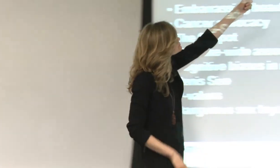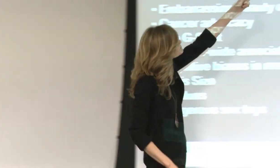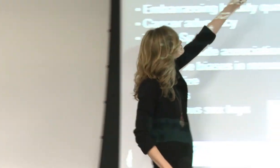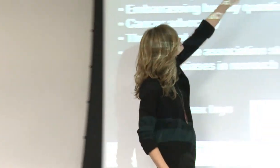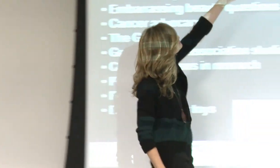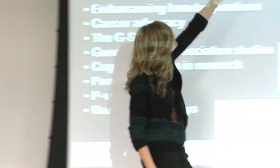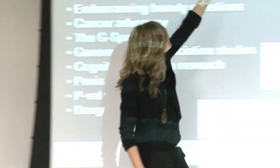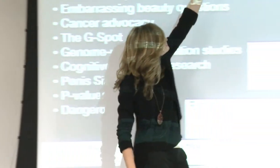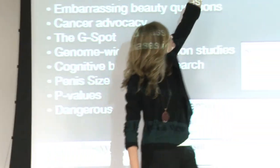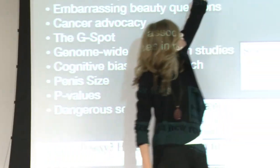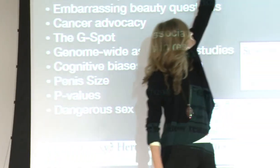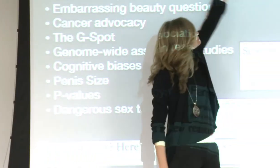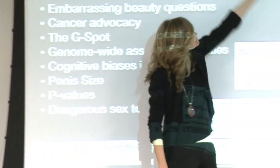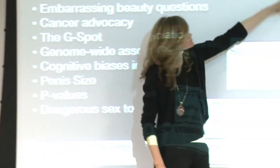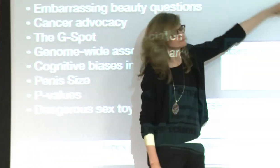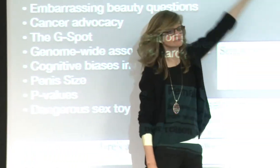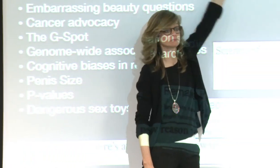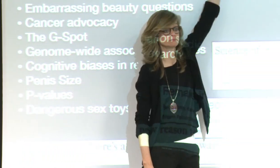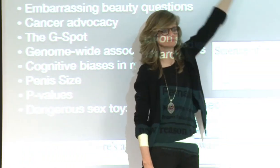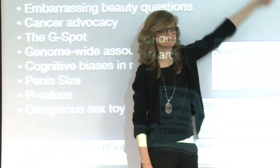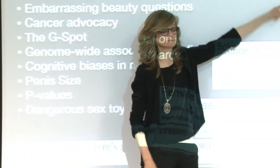YOU CAN SEE THIS TITLE HERE-- "BIGGER IS NOT ALWAYS BETTER."